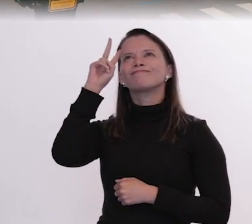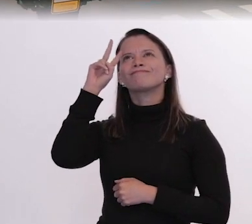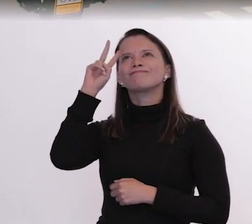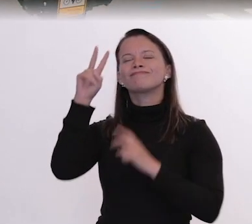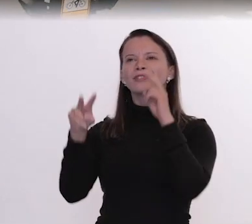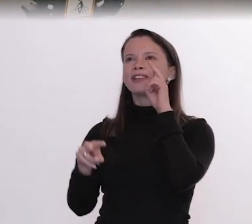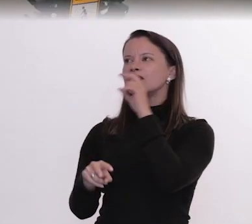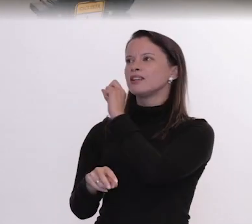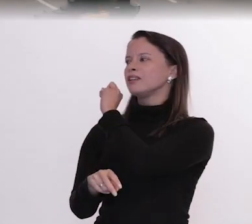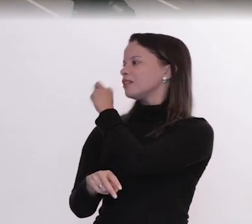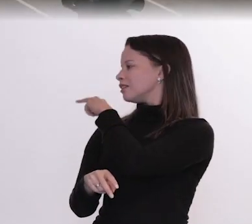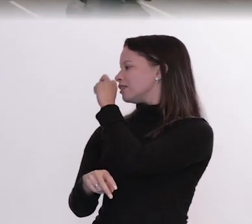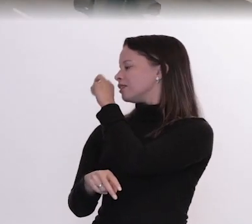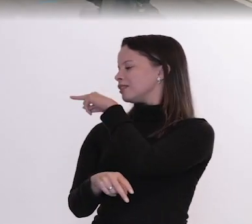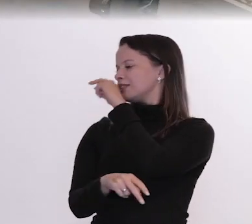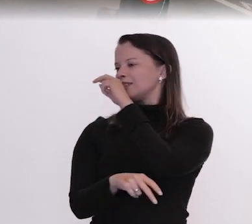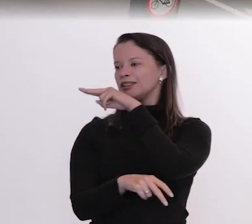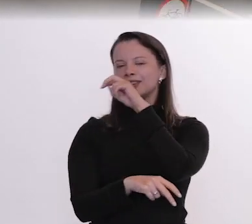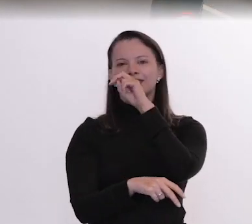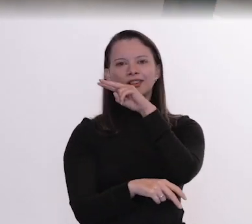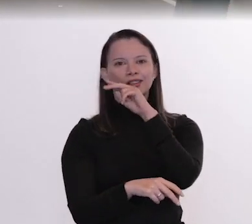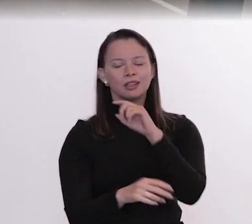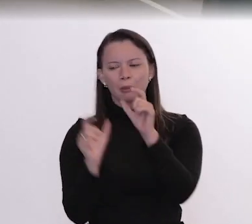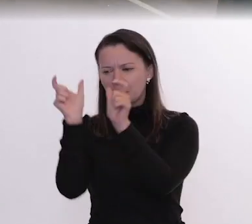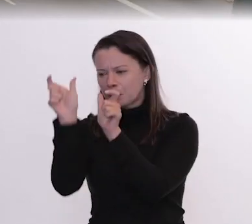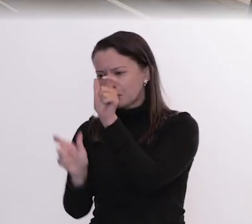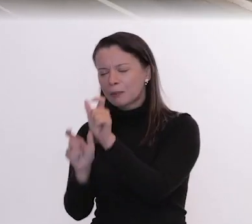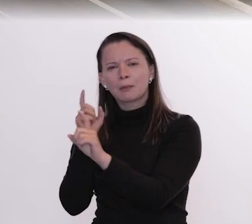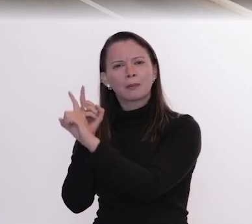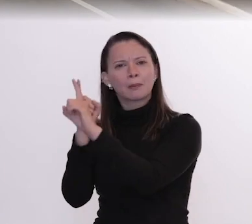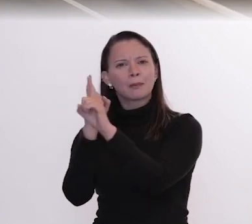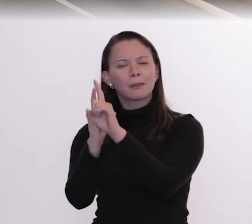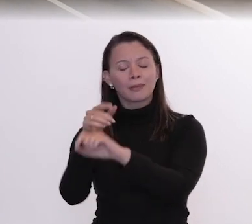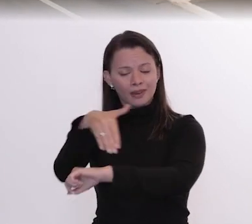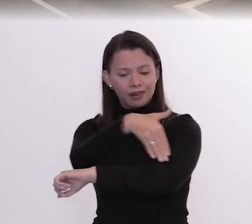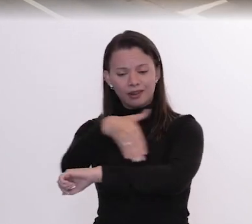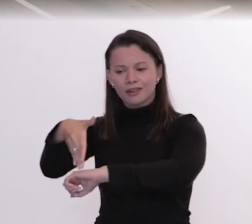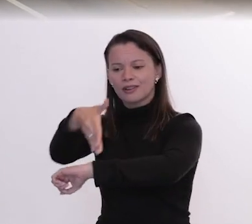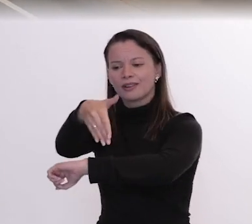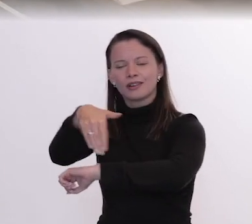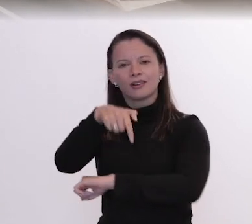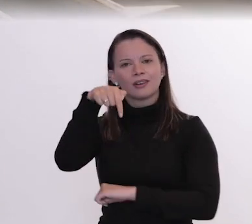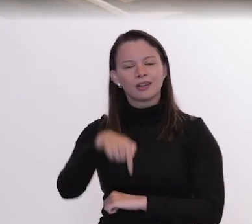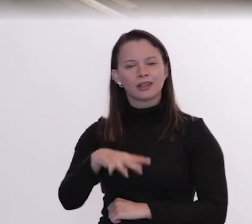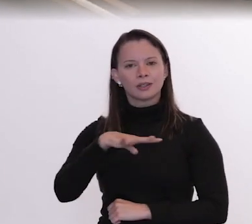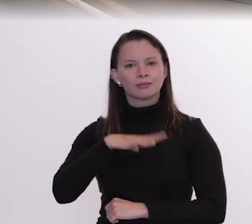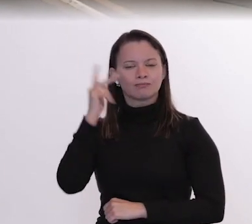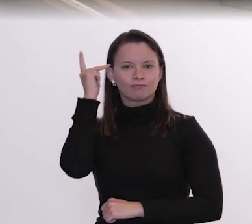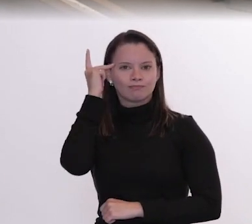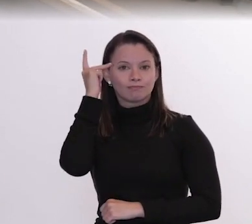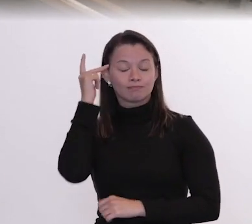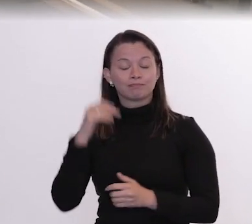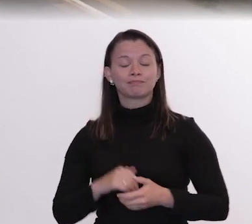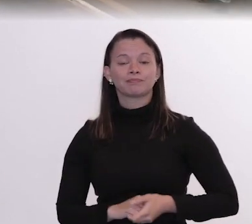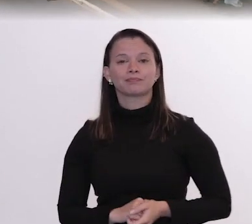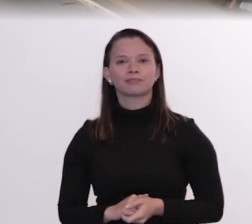walking on the streets of Sao Paulo. Well then, Saldiva, let’s go to the School of Public Health,